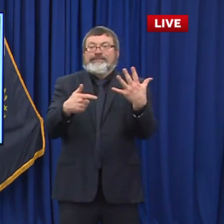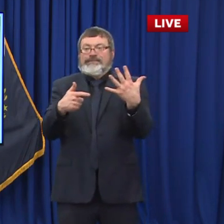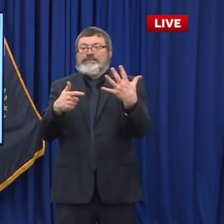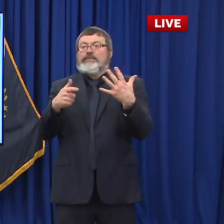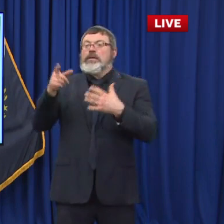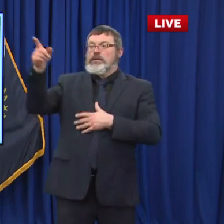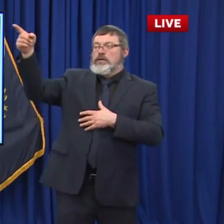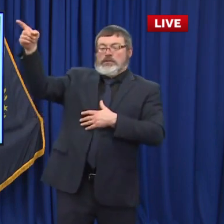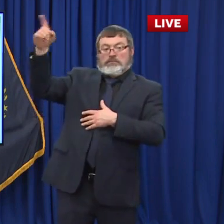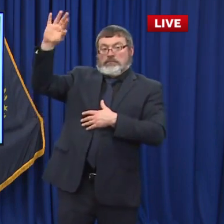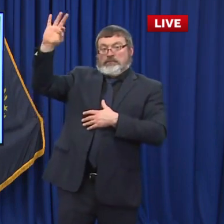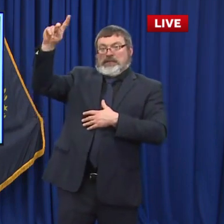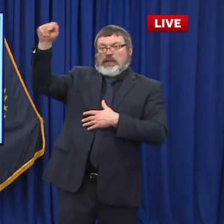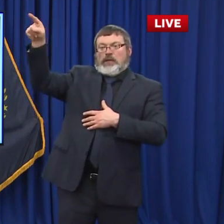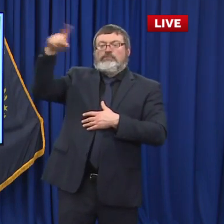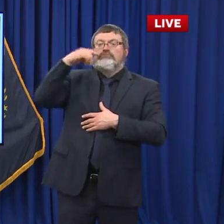THEY HAVE BEEN ADMINISTERED TO US.